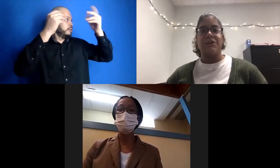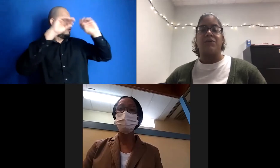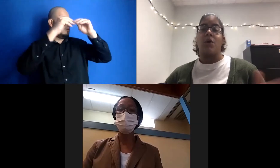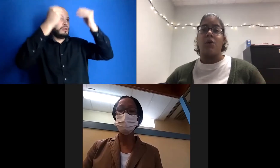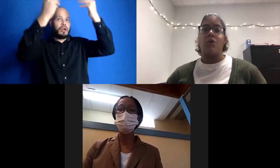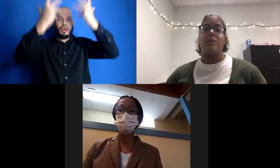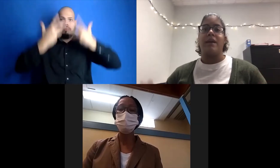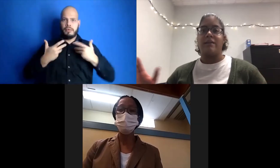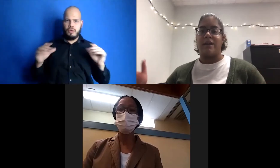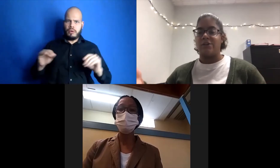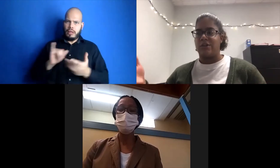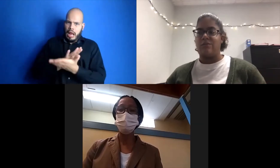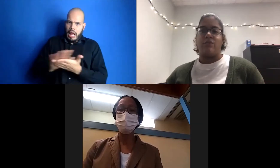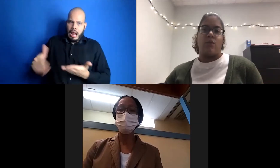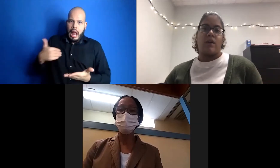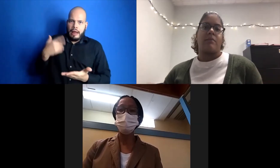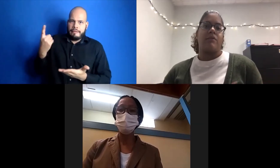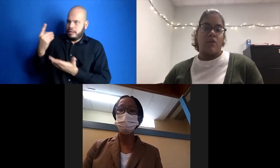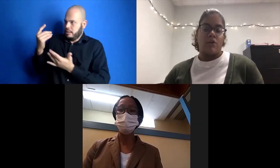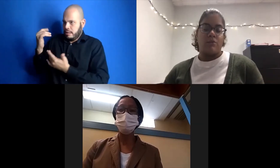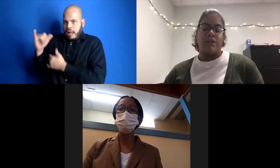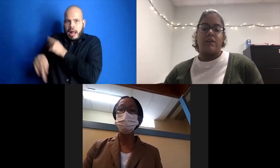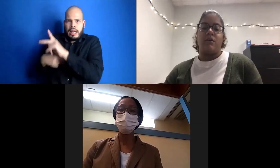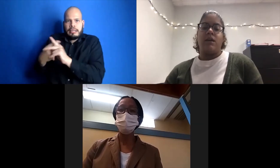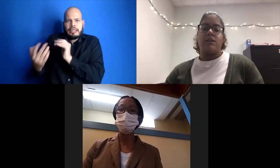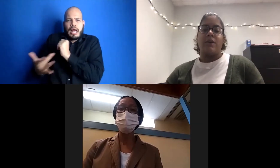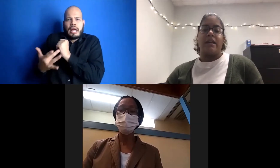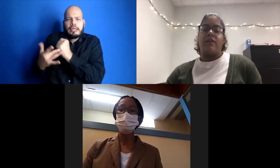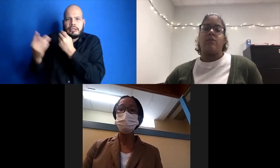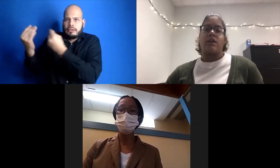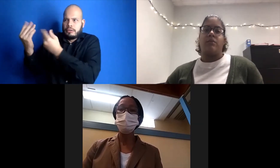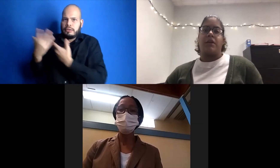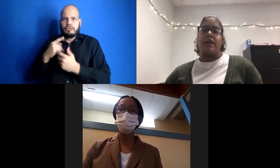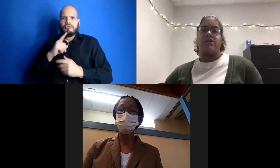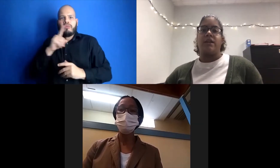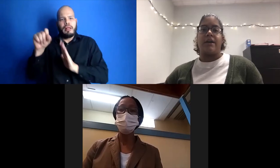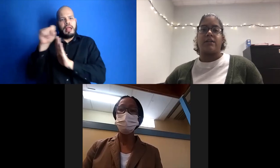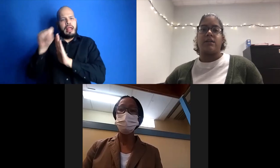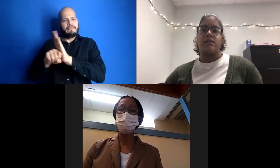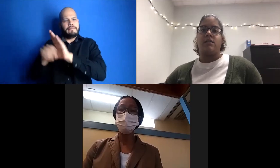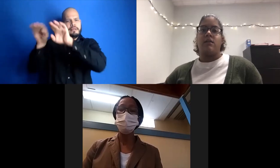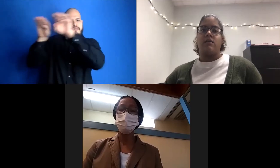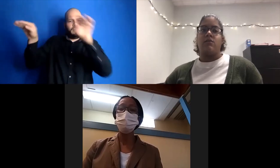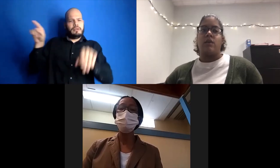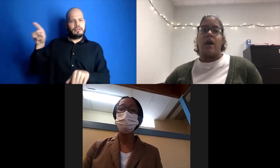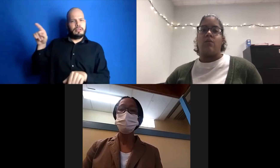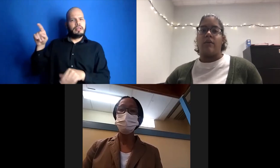for home and not just for work but for home too so anything with communication access I want that to